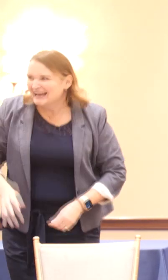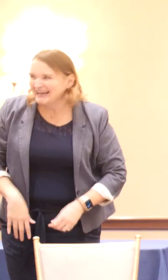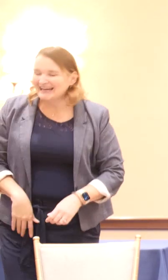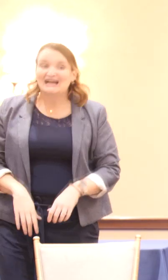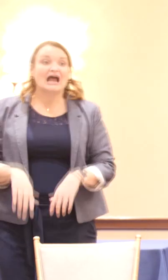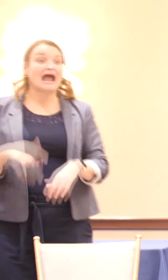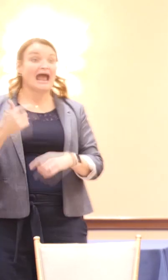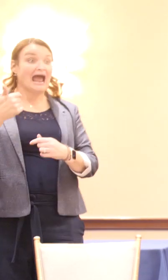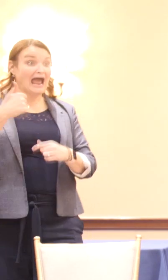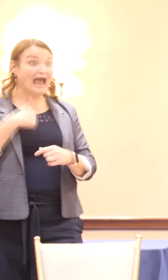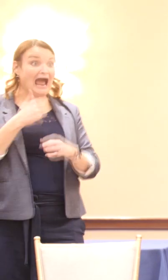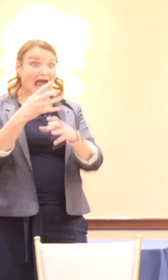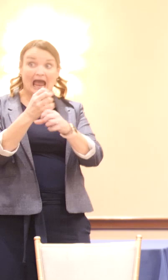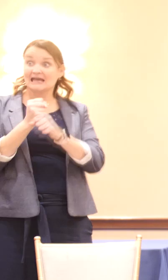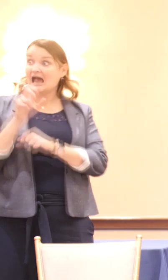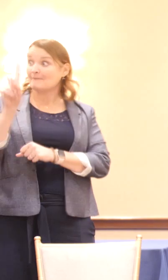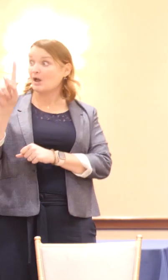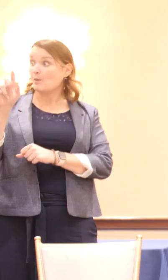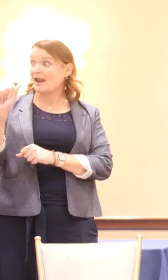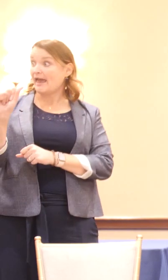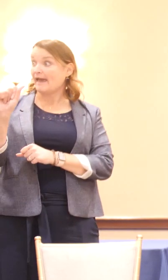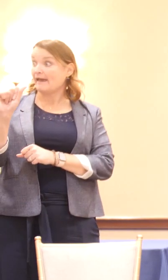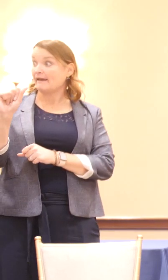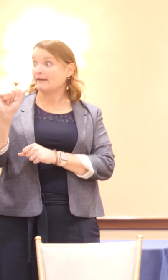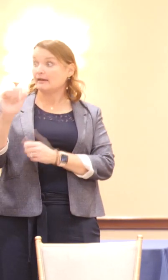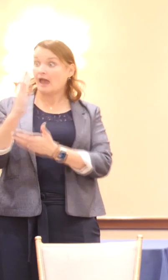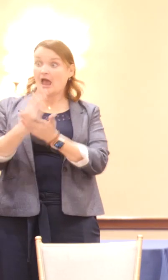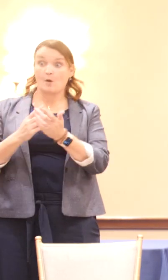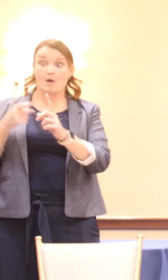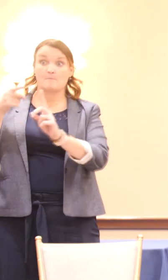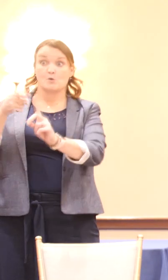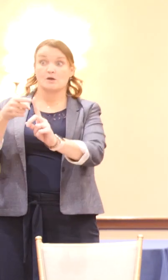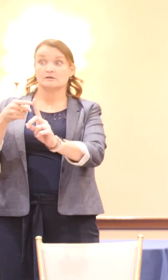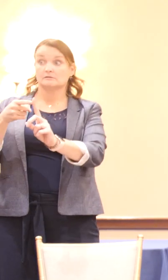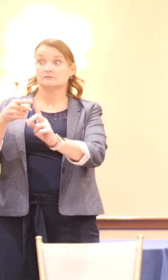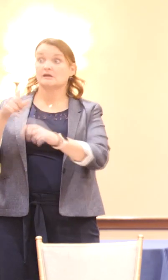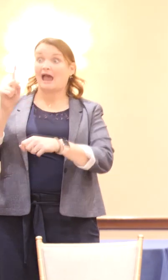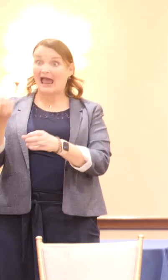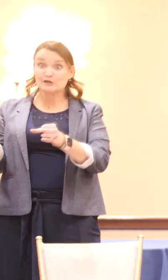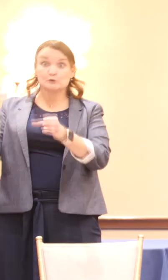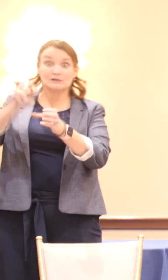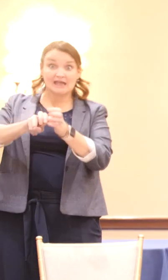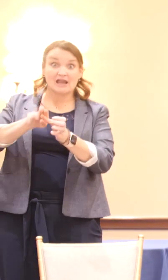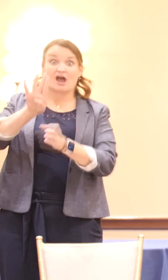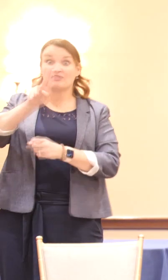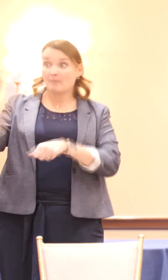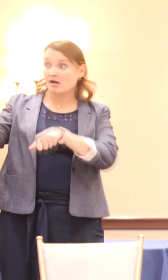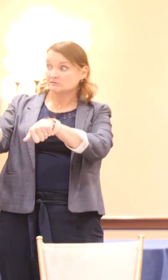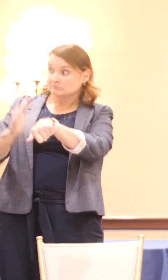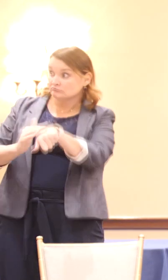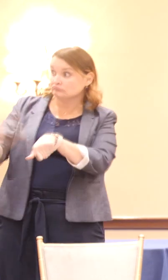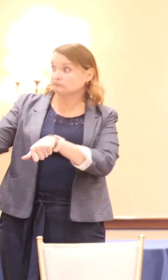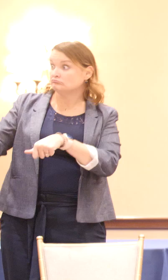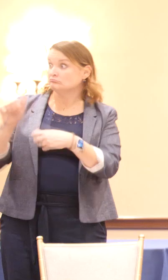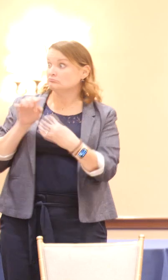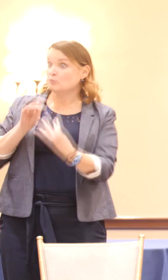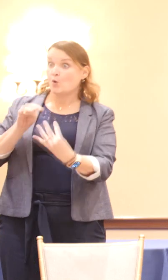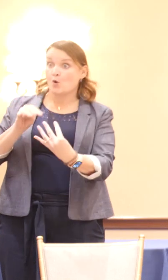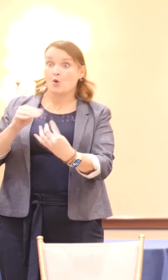I got my 1A at one point and I had to get on the bus with all the other guys and go to the, they